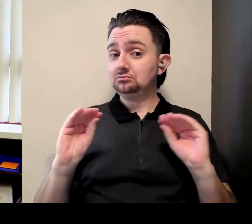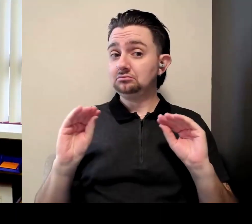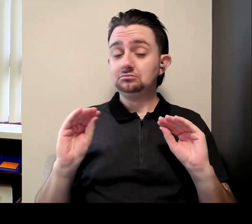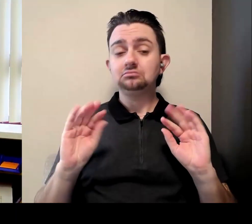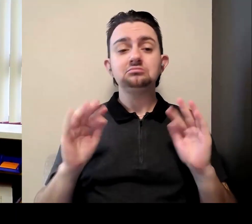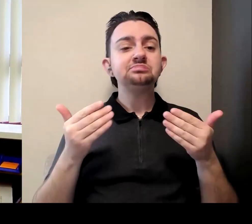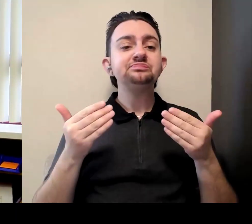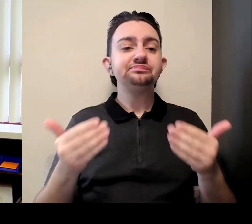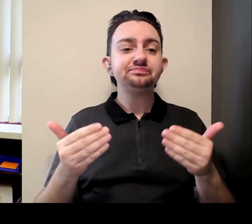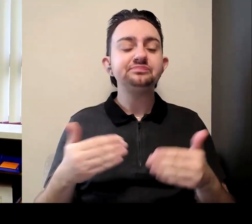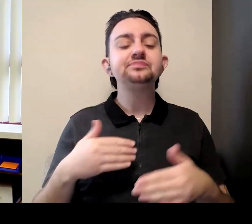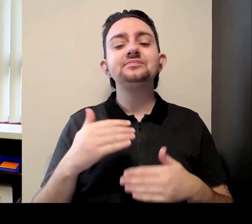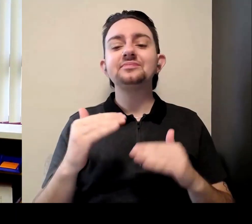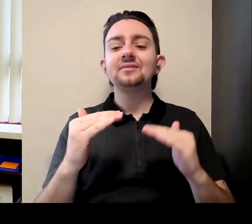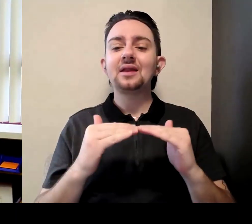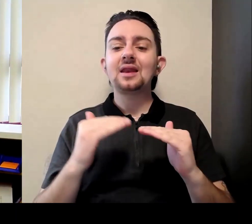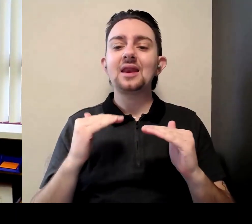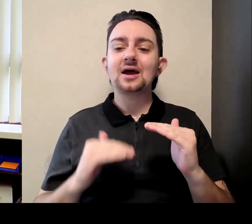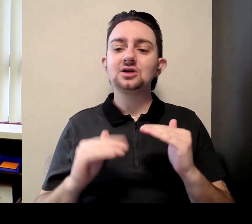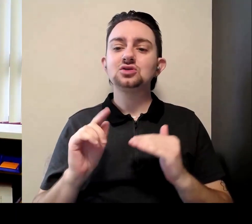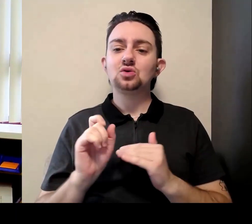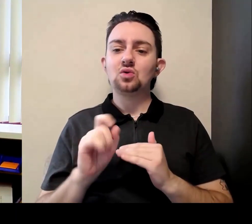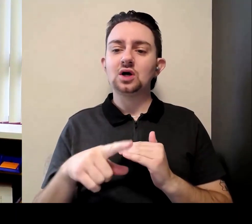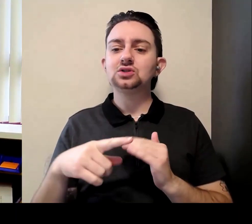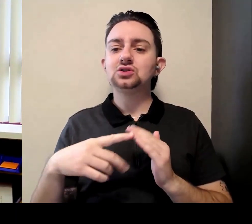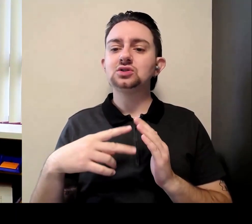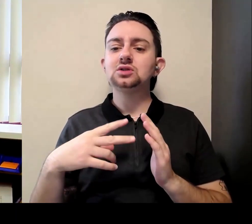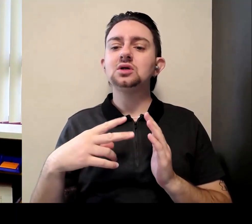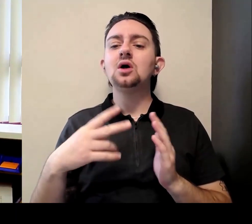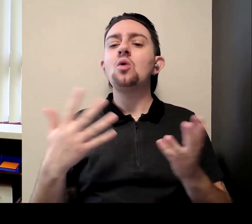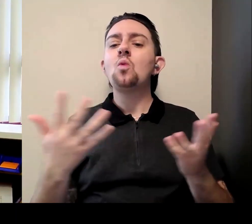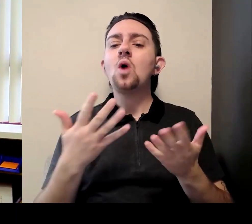What are your recommendations for SLD evaluations for students with CVI?